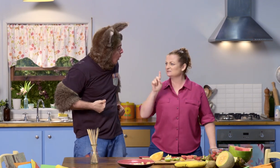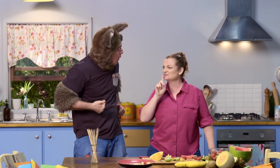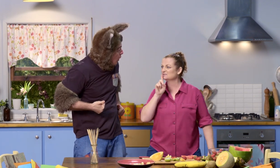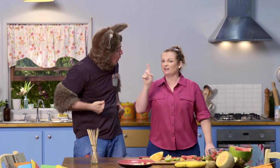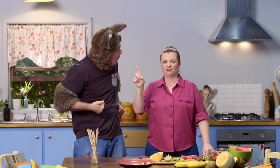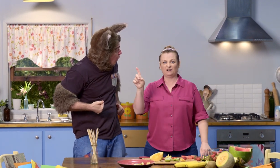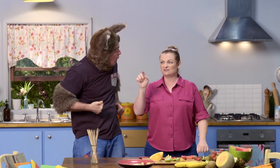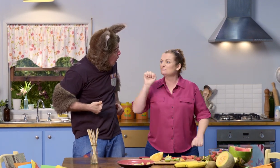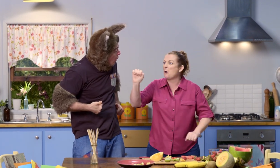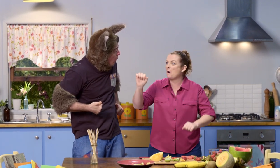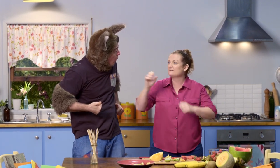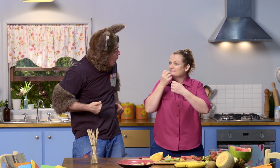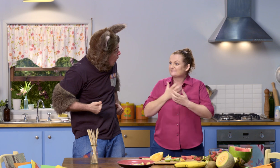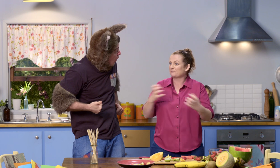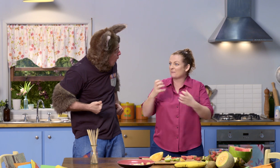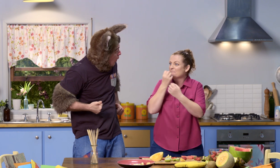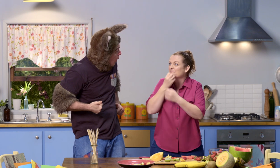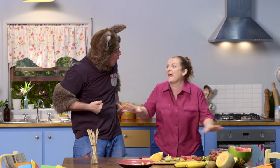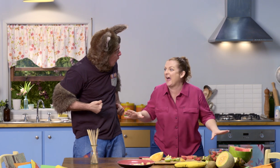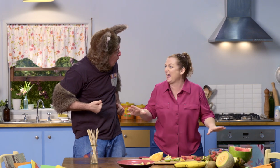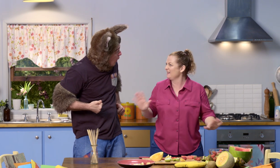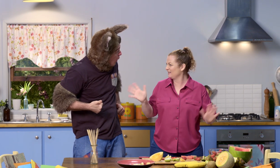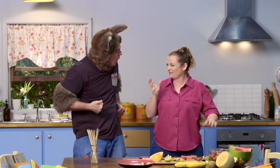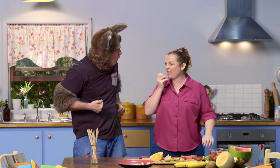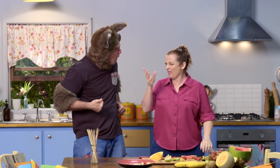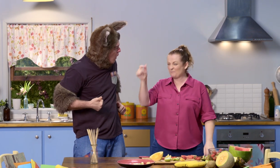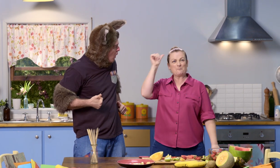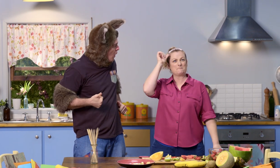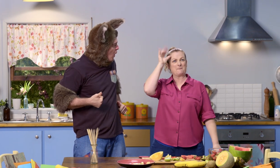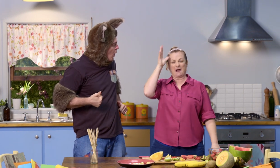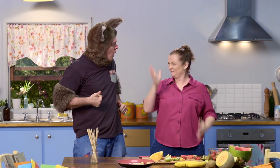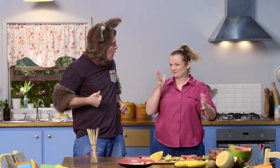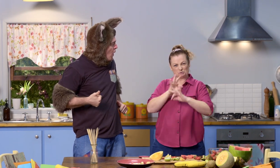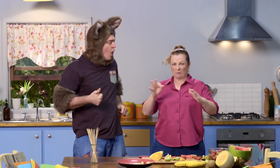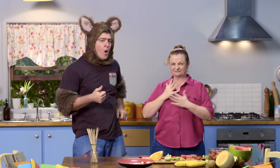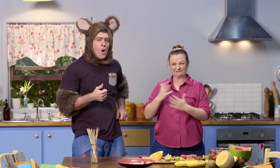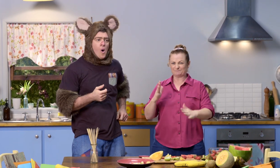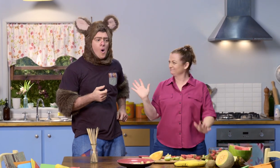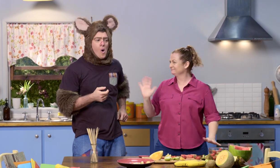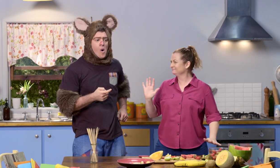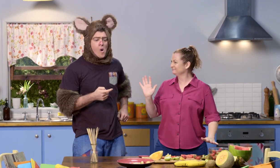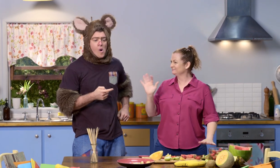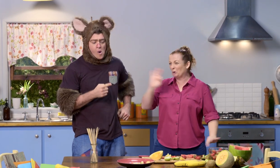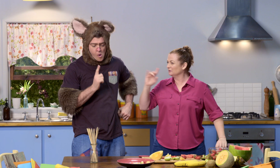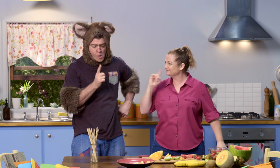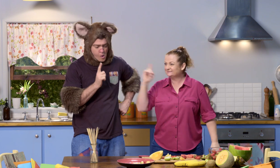You can't go and tell him because if you tell him the surprise party is for him, he'll know and it won't be a surprise anymore.